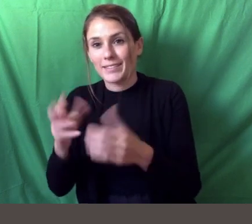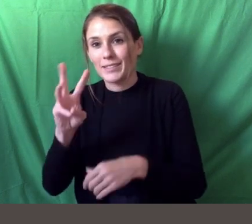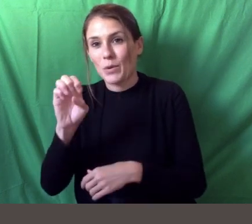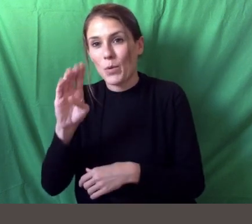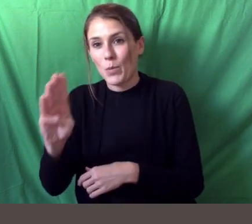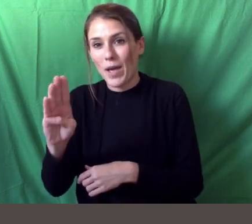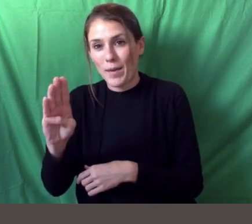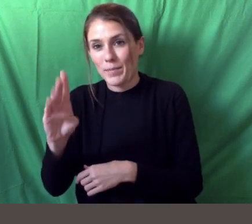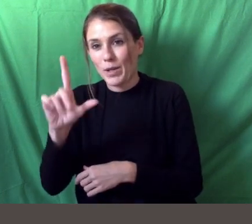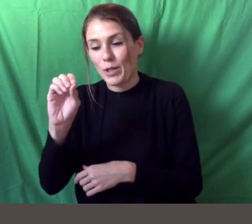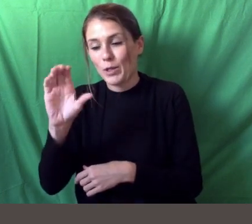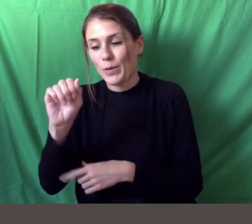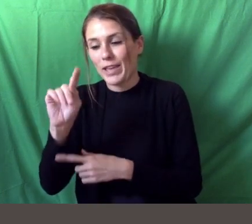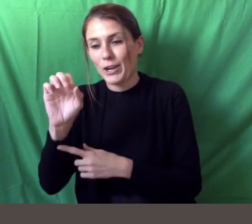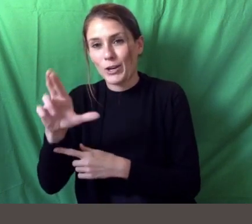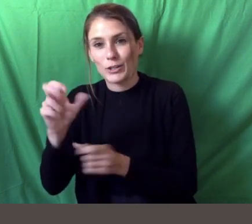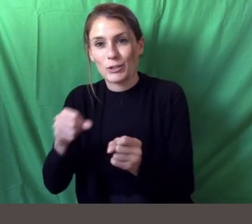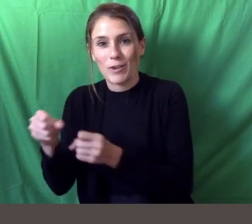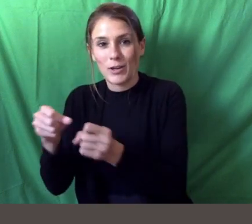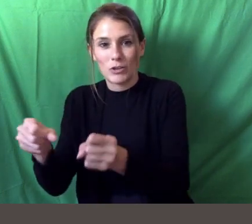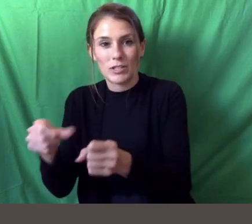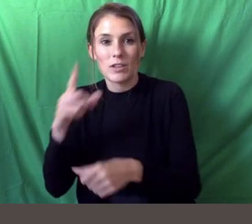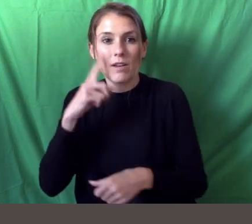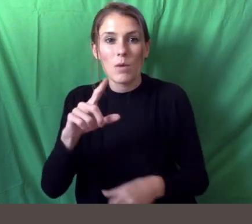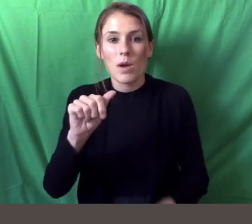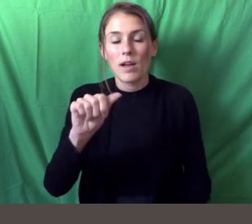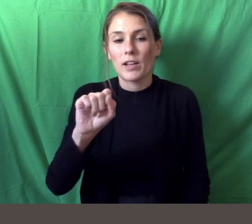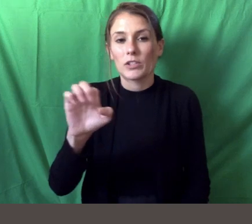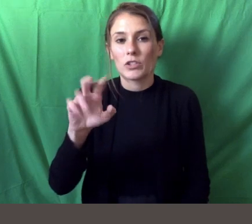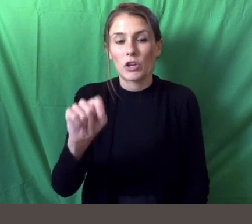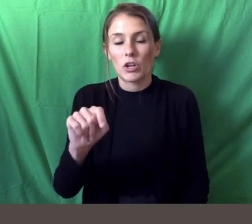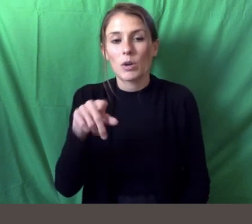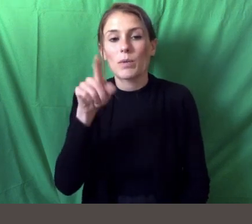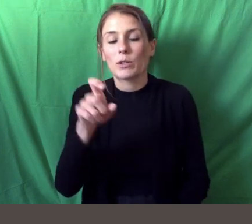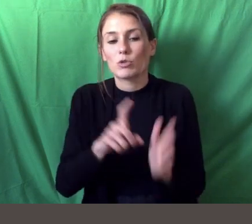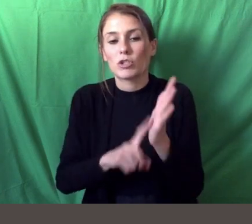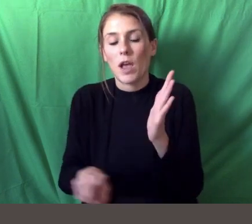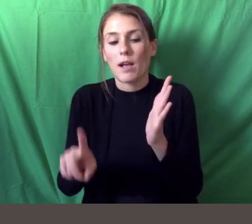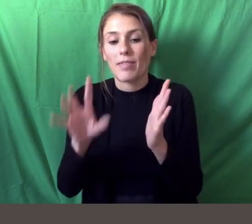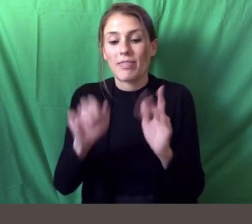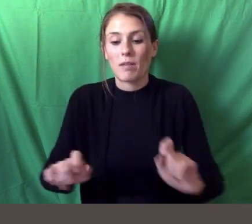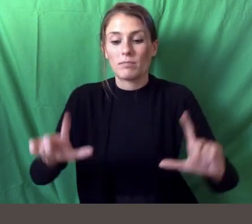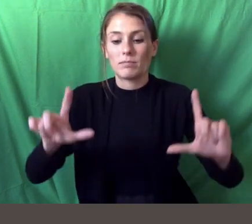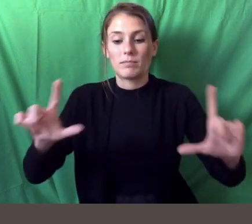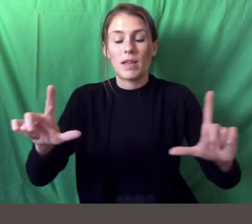For our assert step, we need to check that the main page loaded correctly.